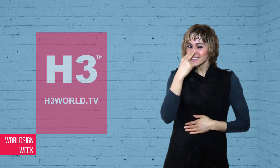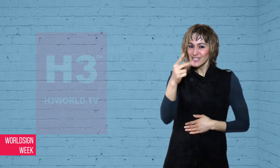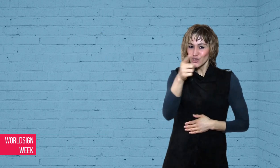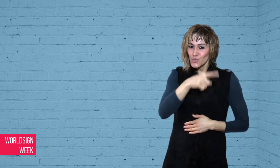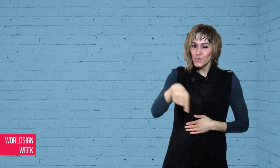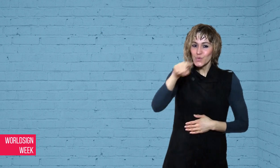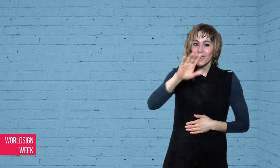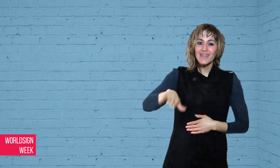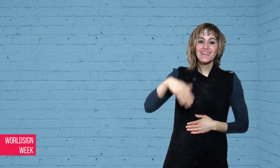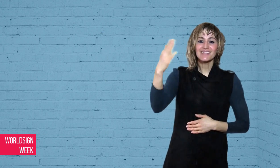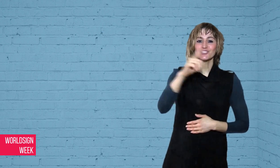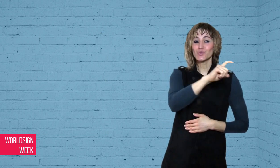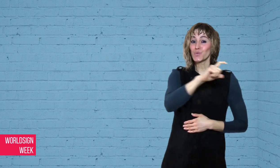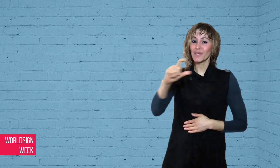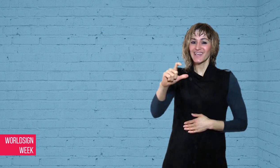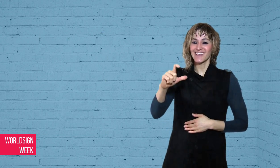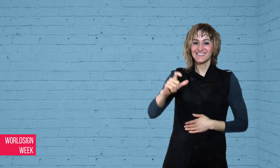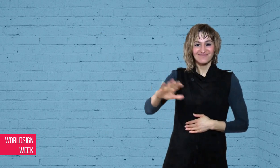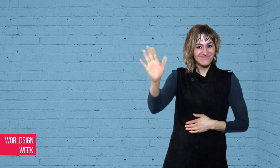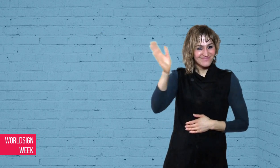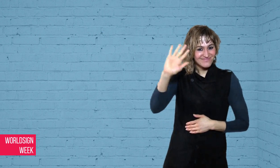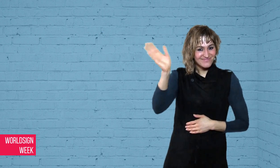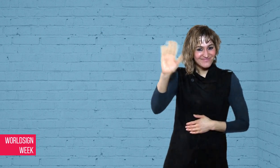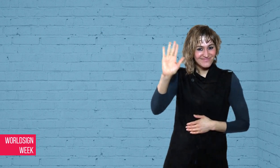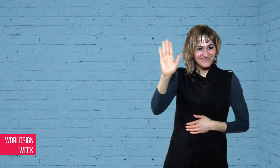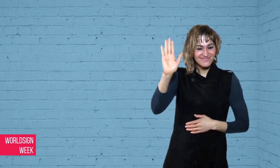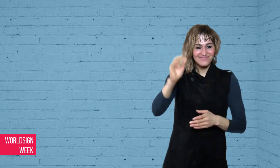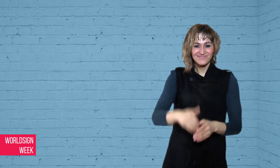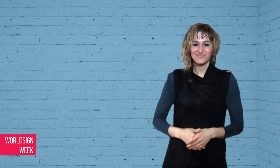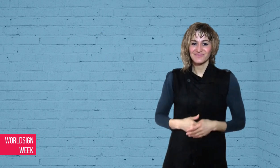See you next week.